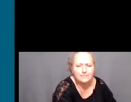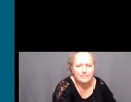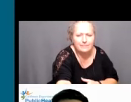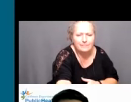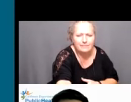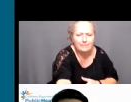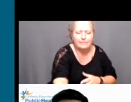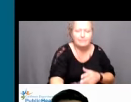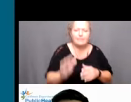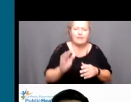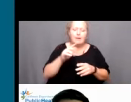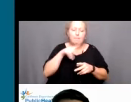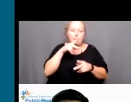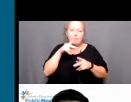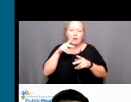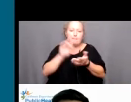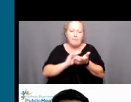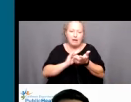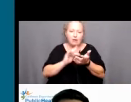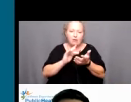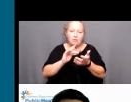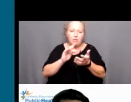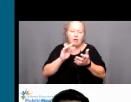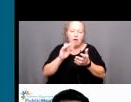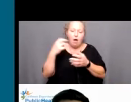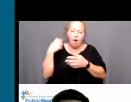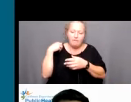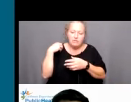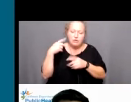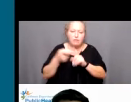with the State Department of public health occupational health branch